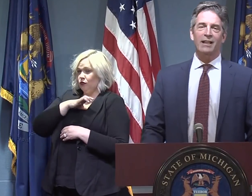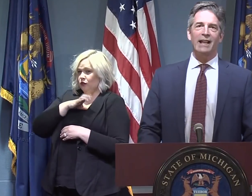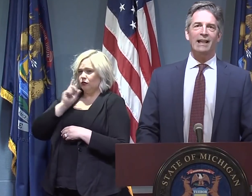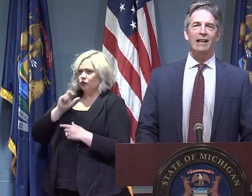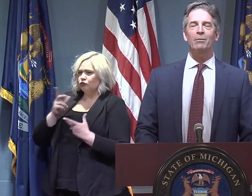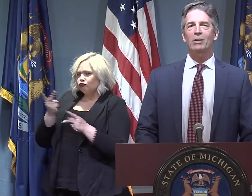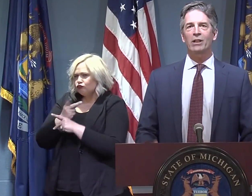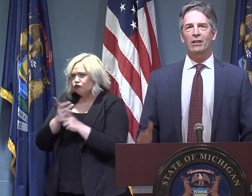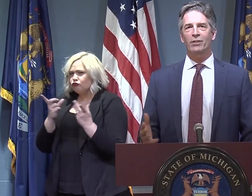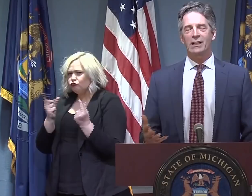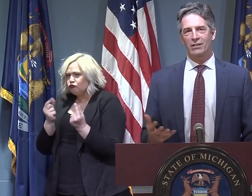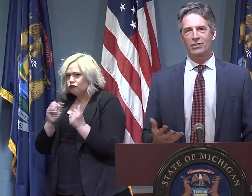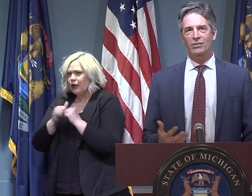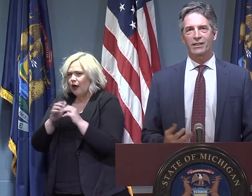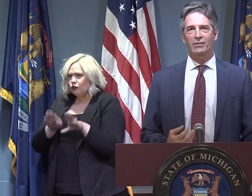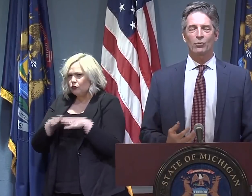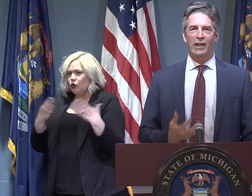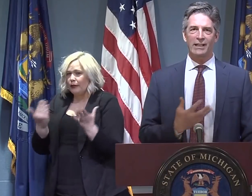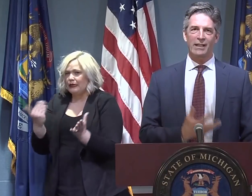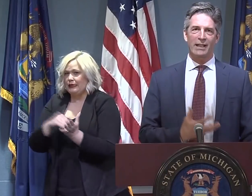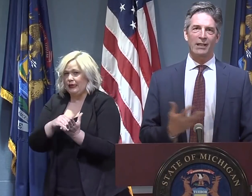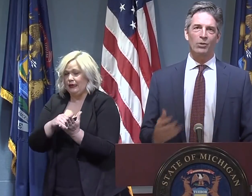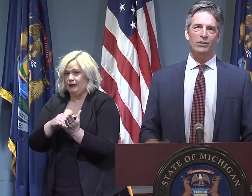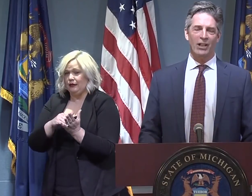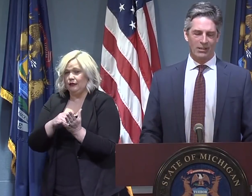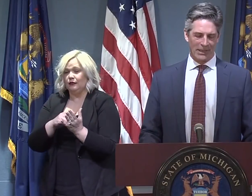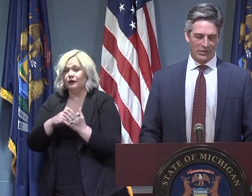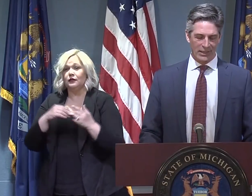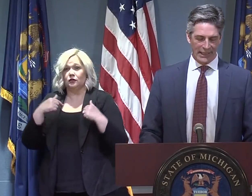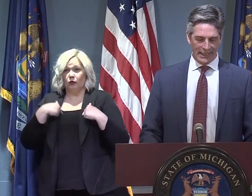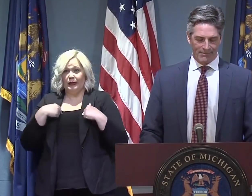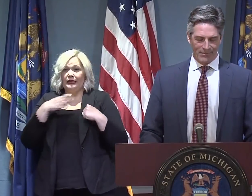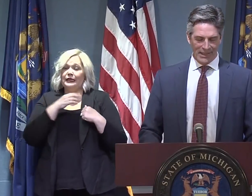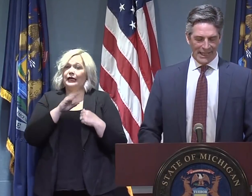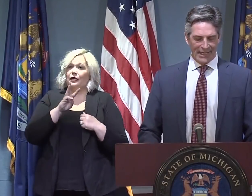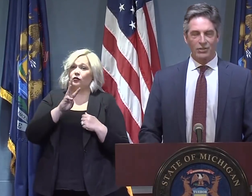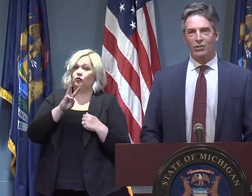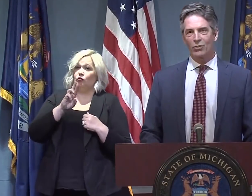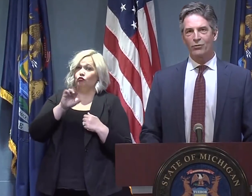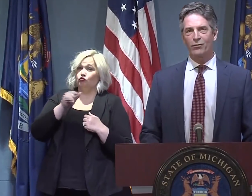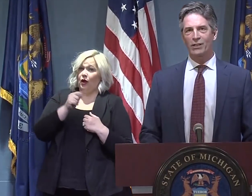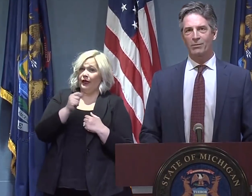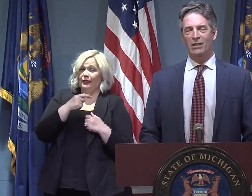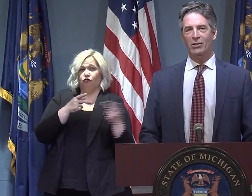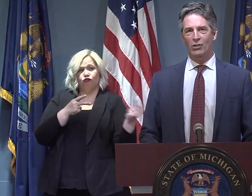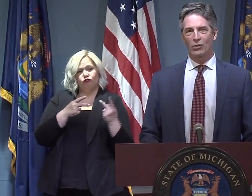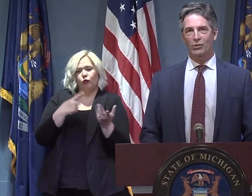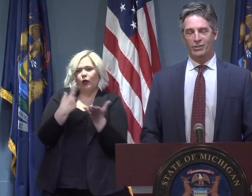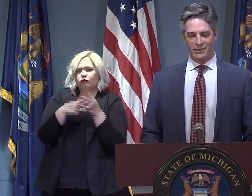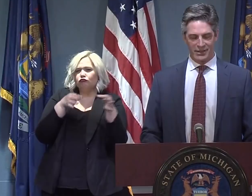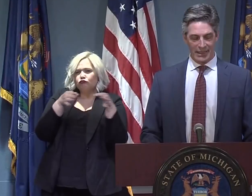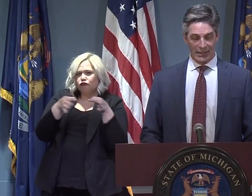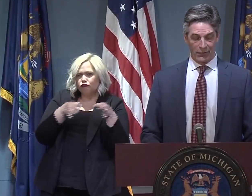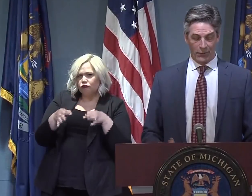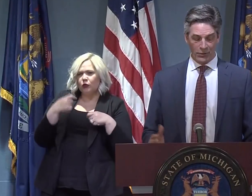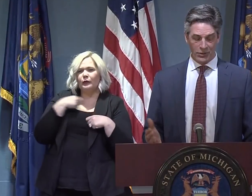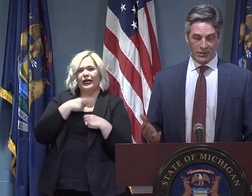GOVERNOR WHIT MERASKED US TO TACKLE THAT SECOND CHALLENGE. MICHIGAN ECONOMIC RECOVERY